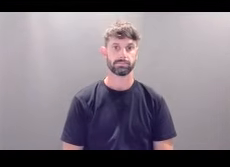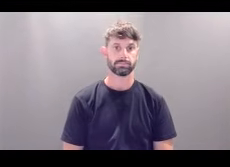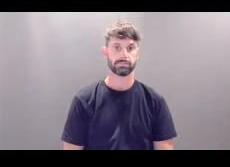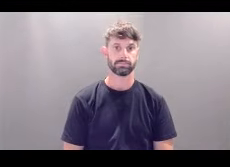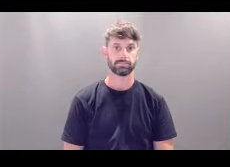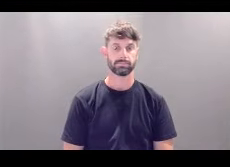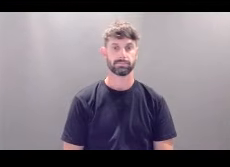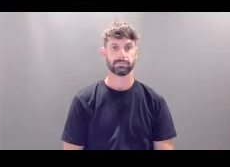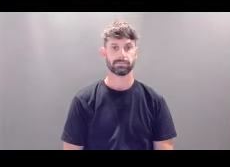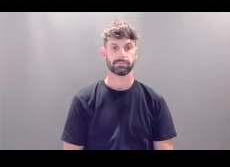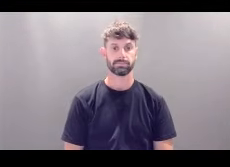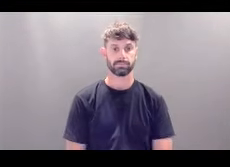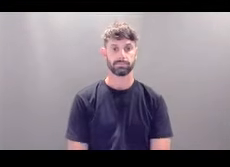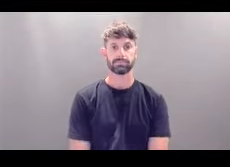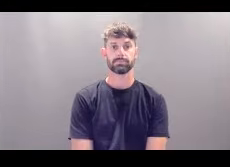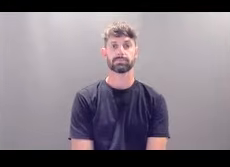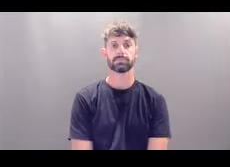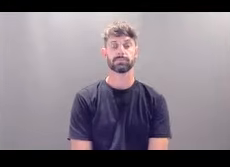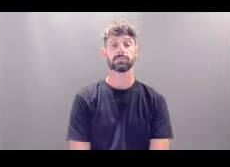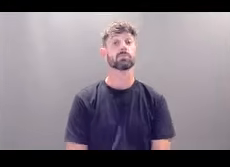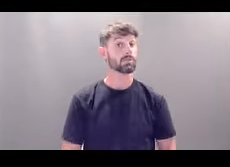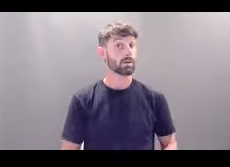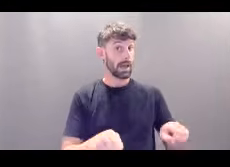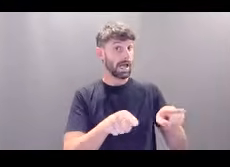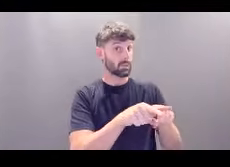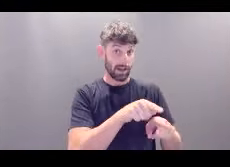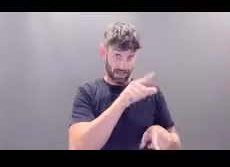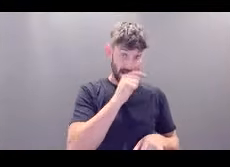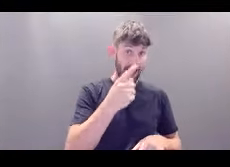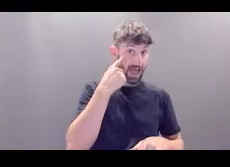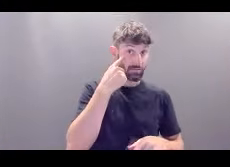An NDIS participant can use the Provider Finder on our